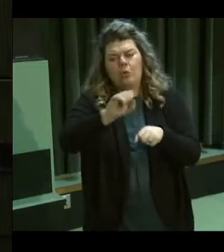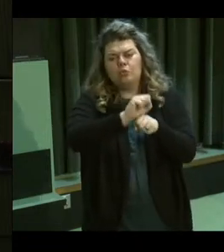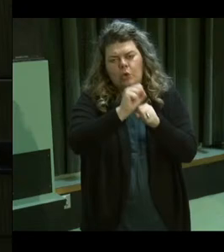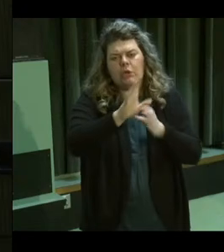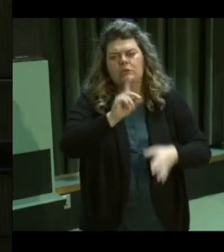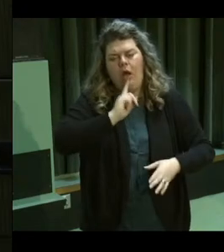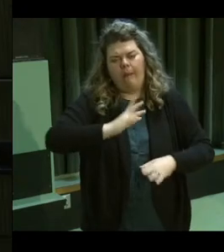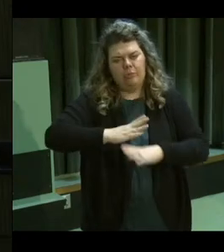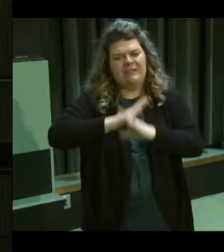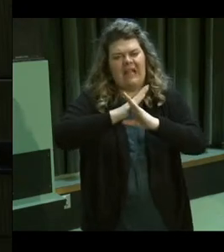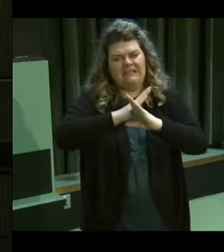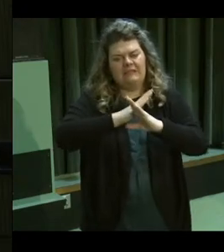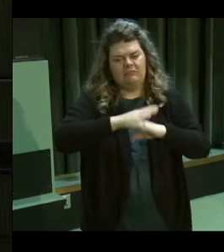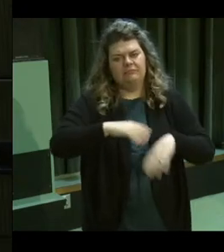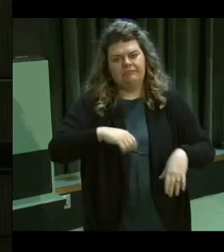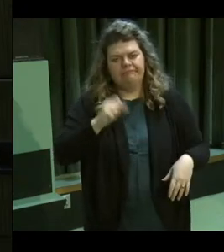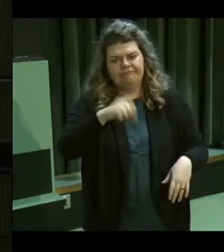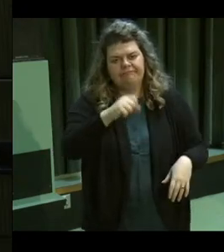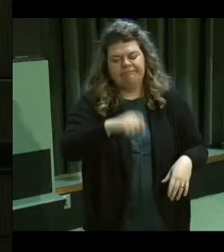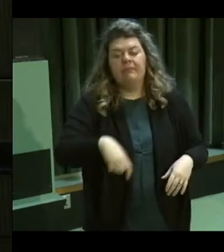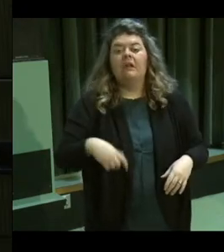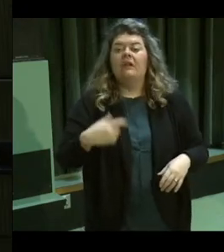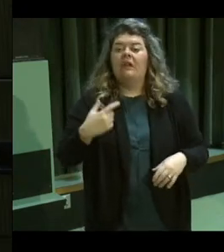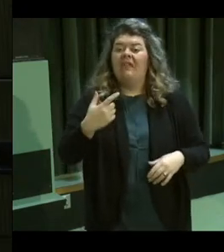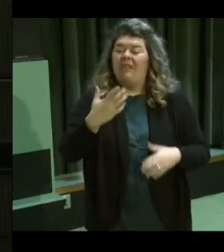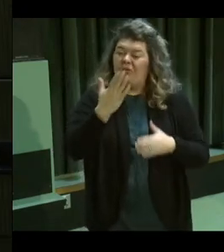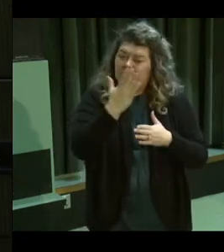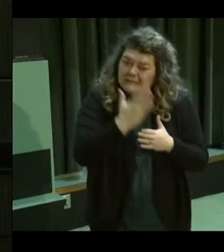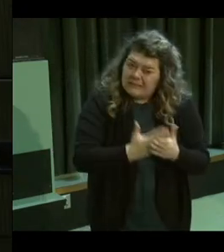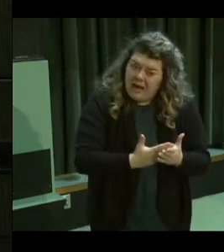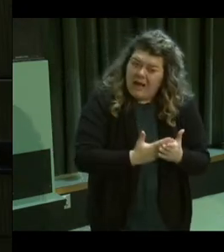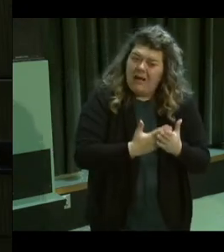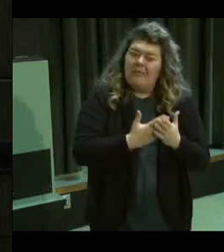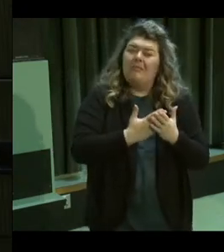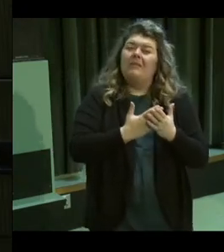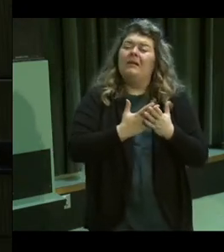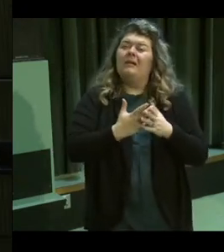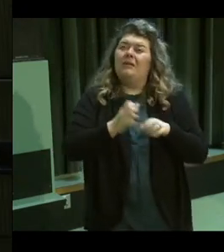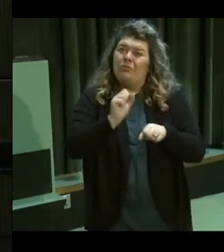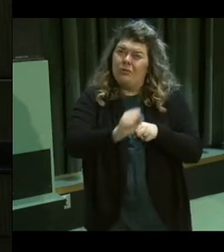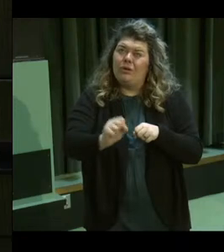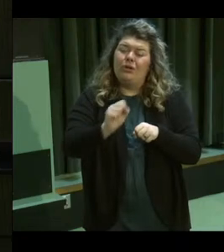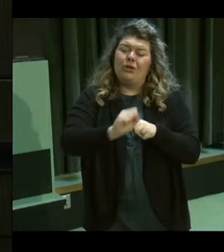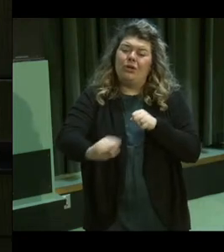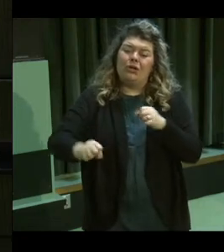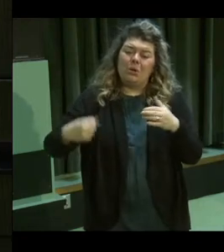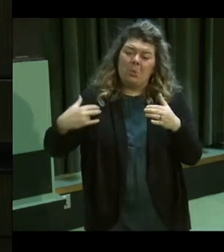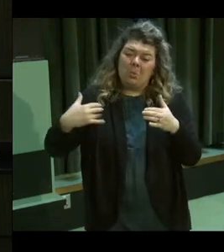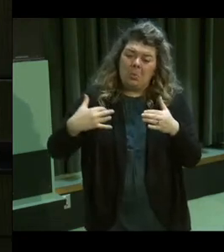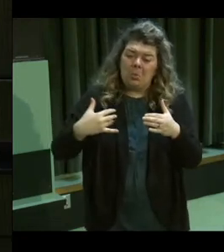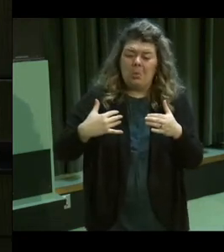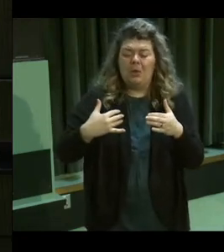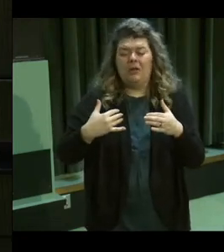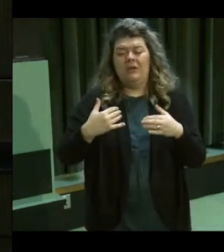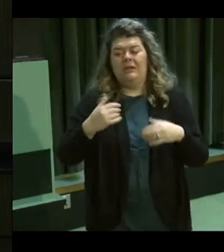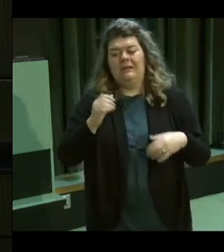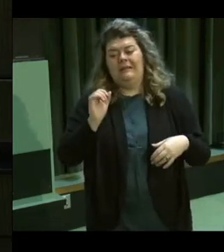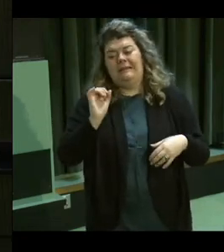we always want to make sure that these workers are protected,